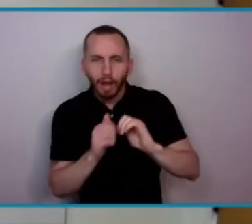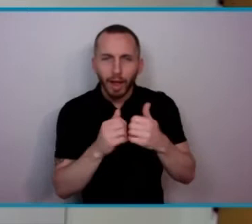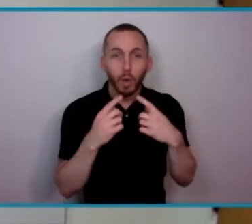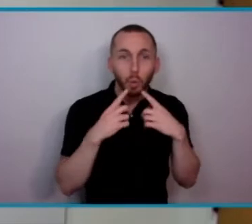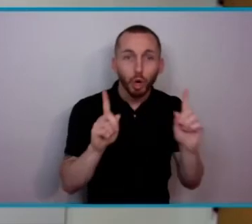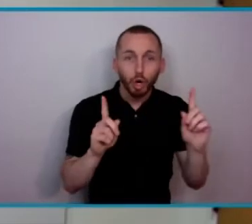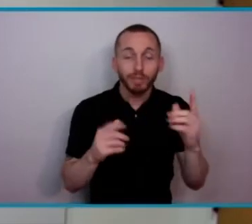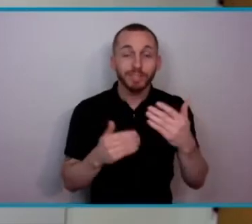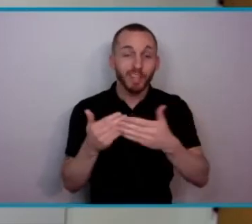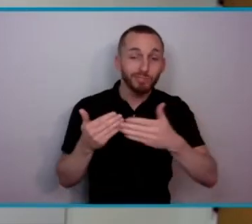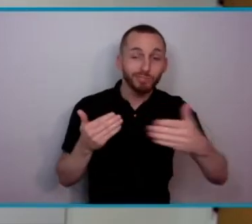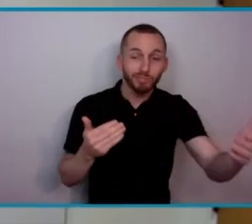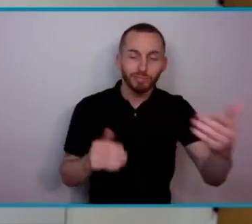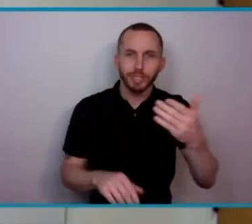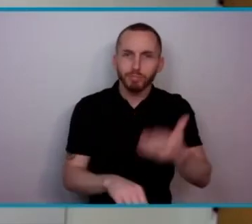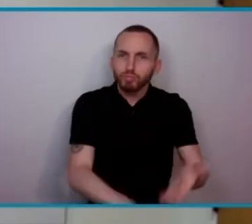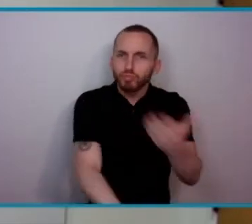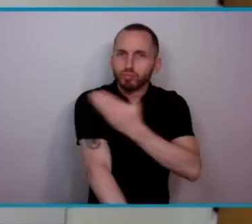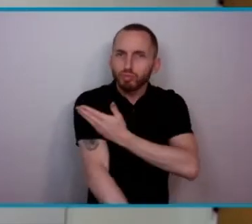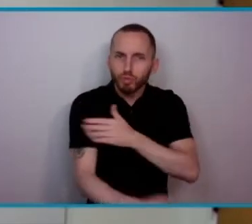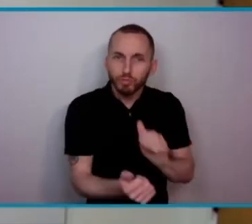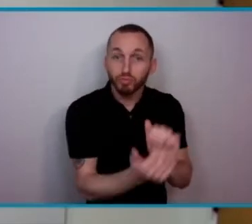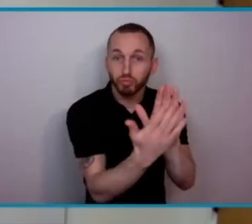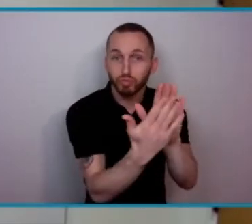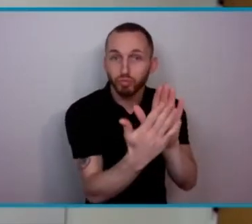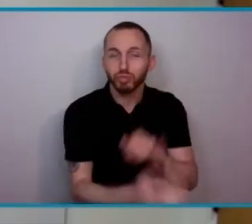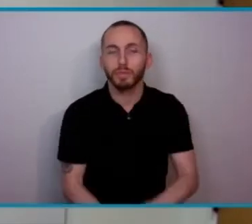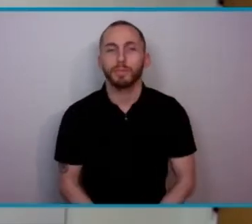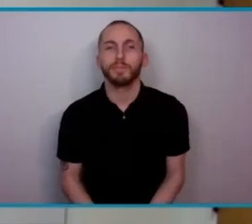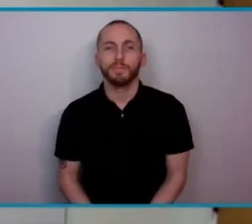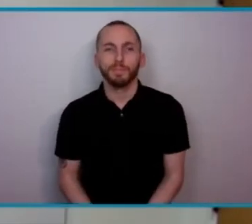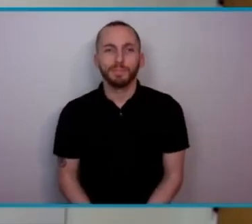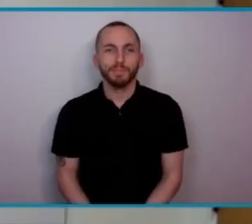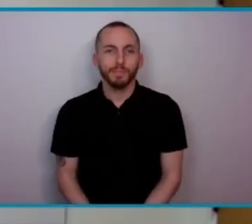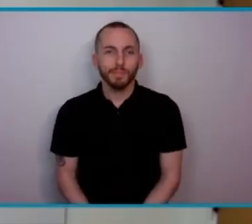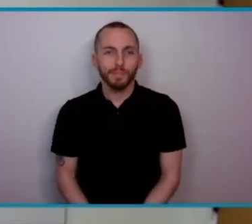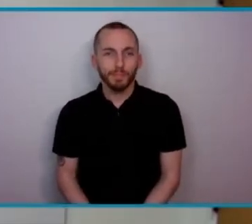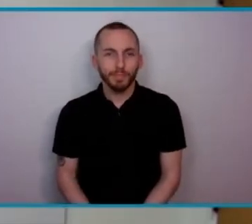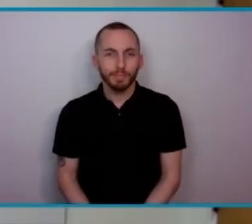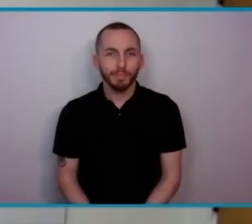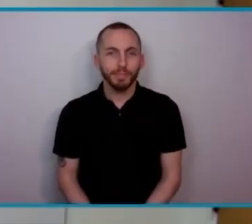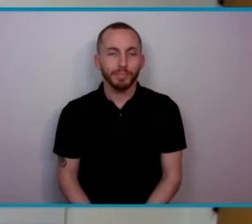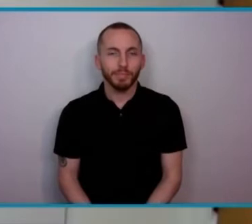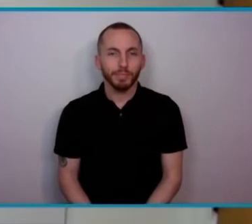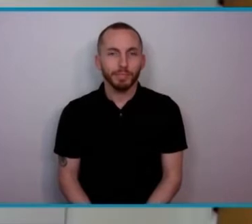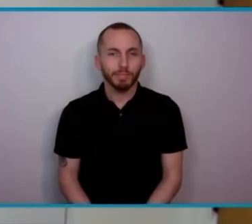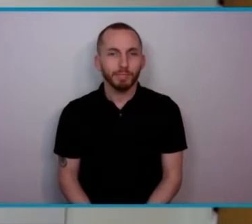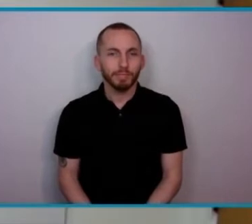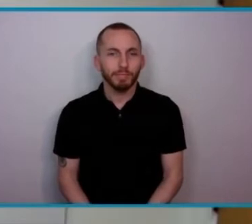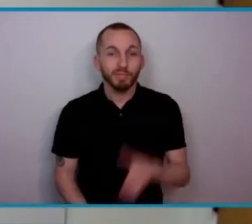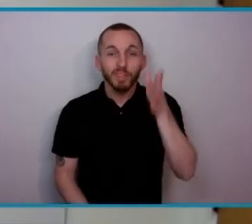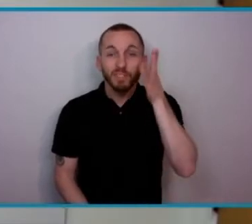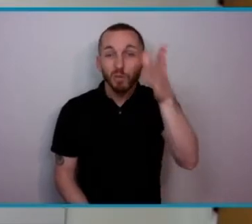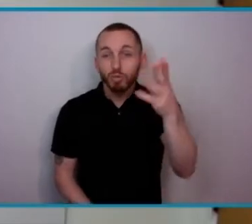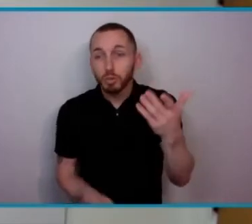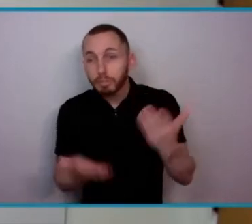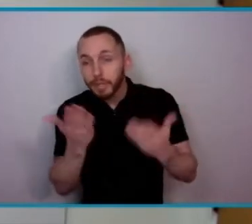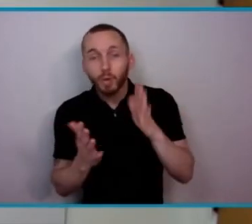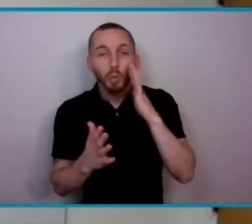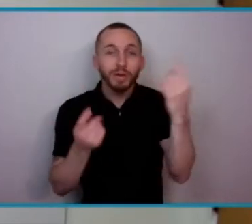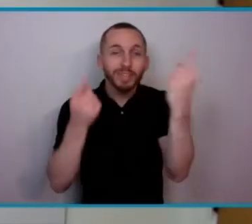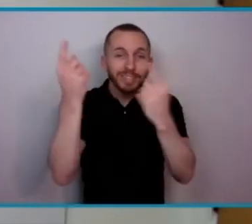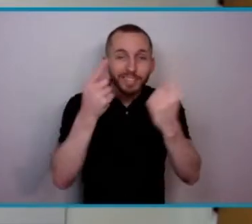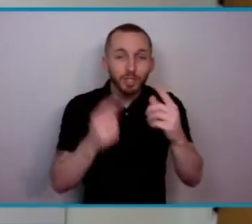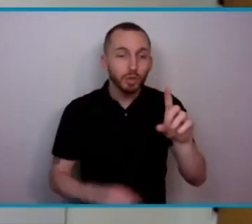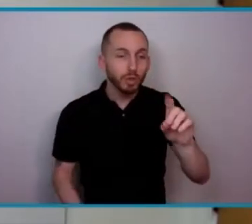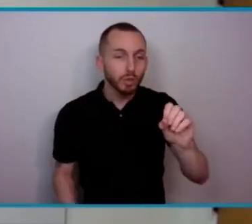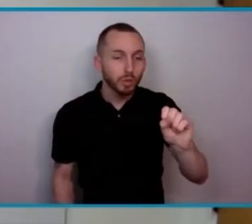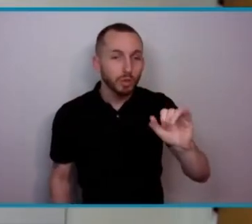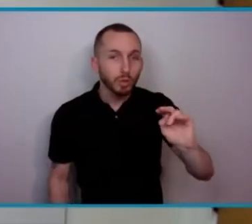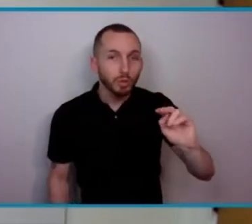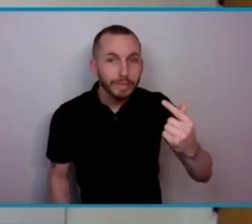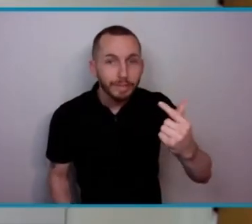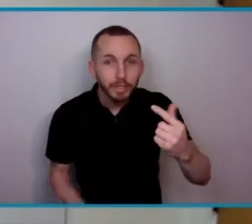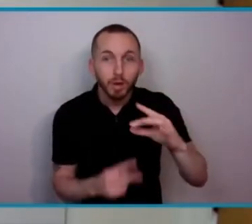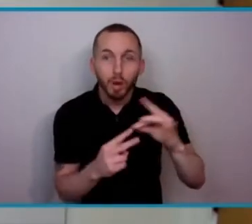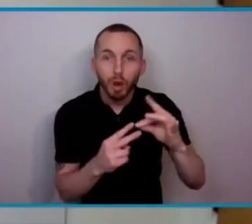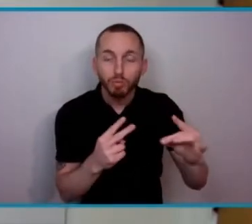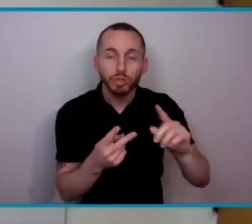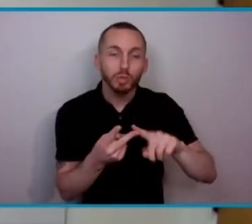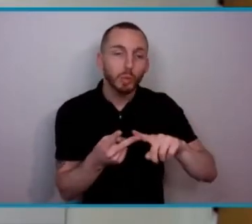And in the future we may be considering dosing options or specific threads of art engagement